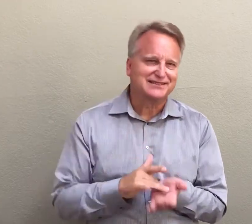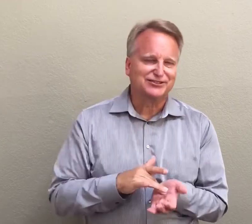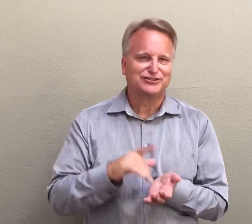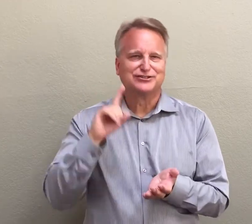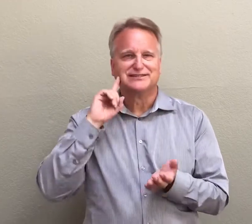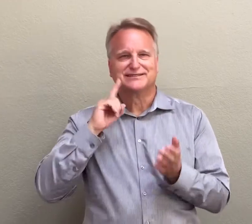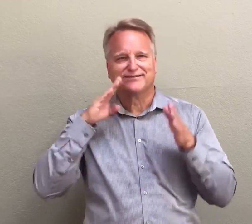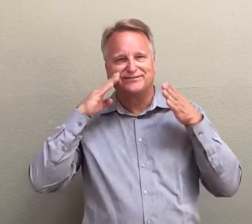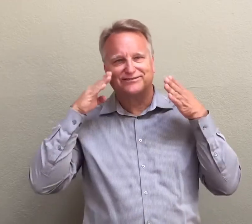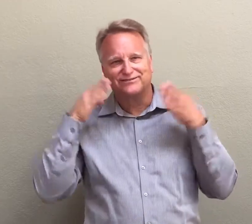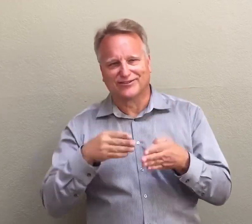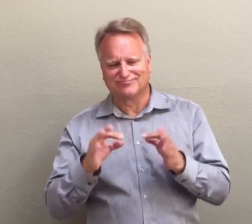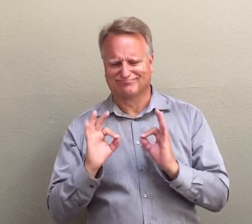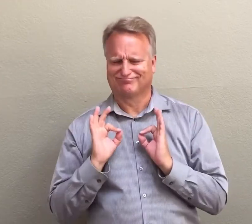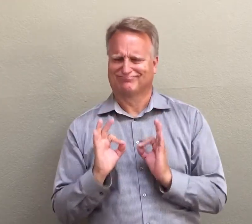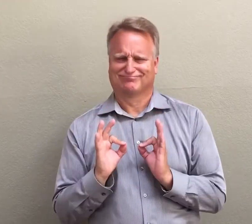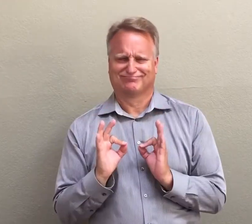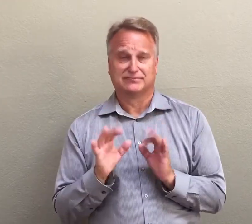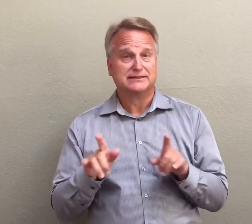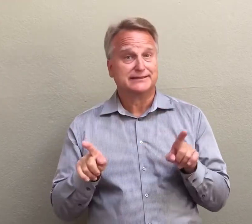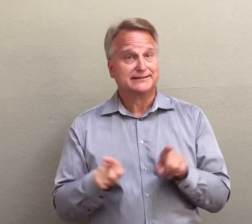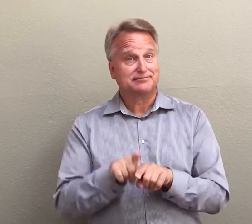The interpreter is Deaf-centered and Deaf-focused.